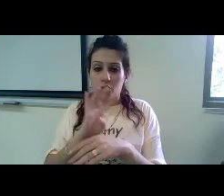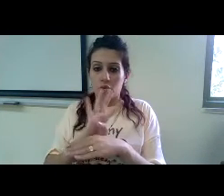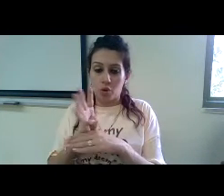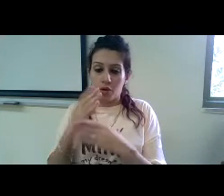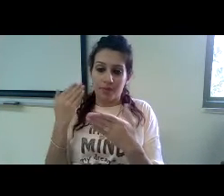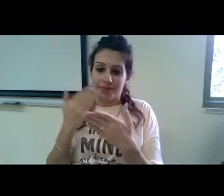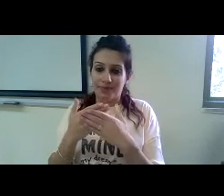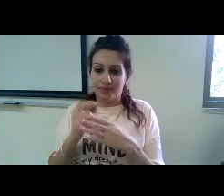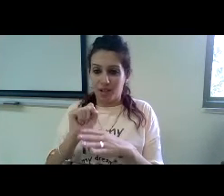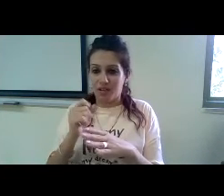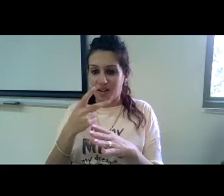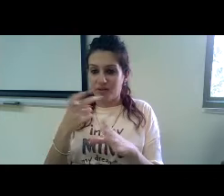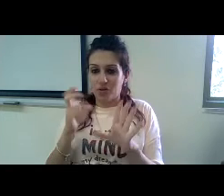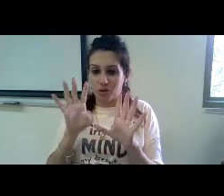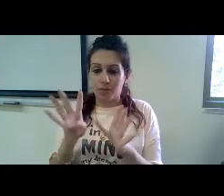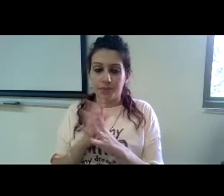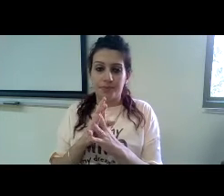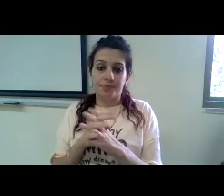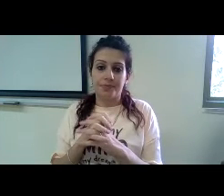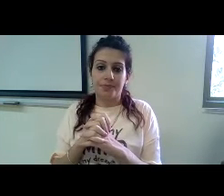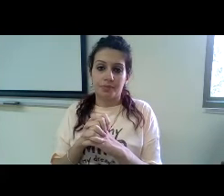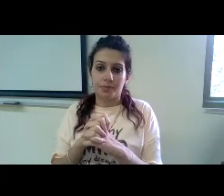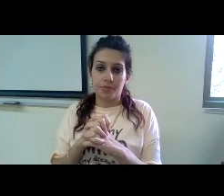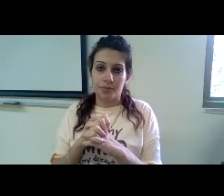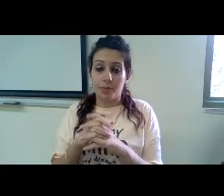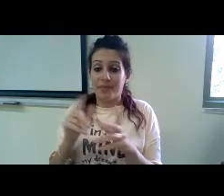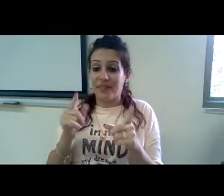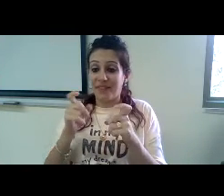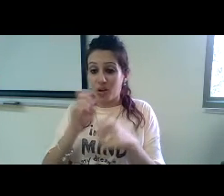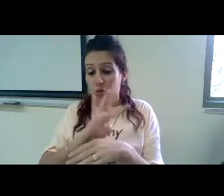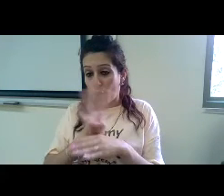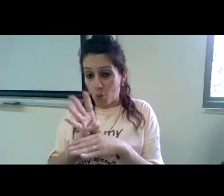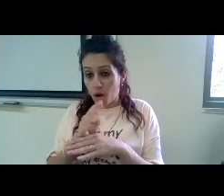in children's education and also how they can work together.